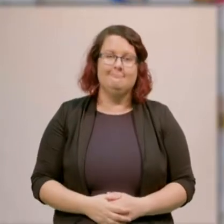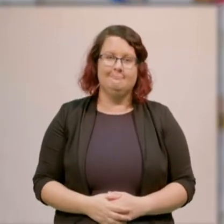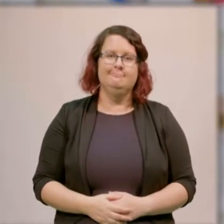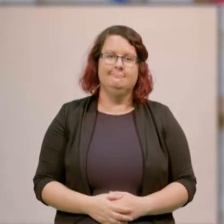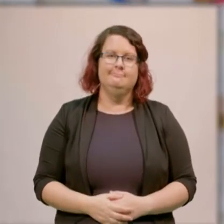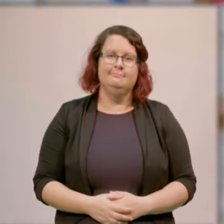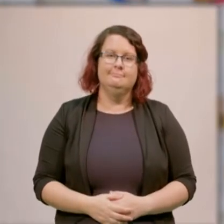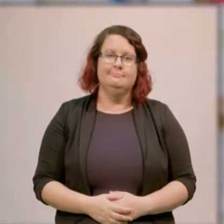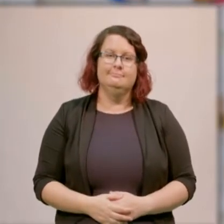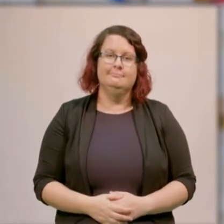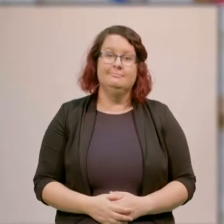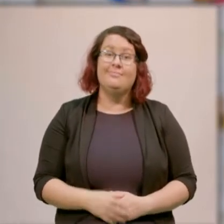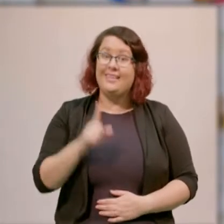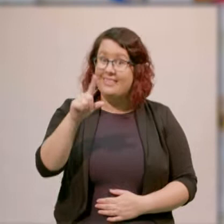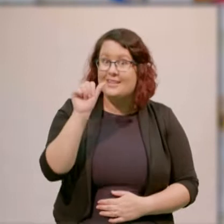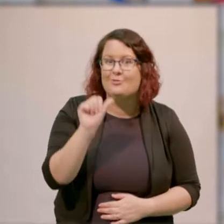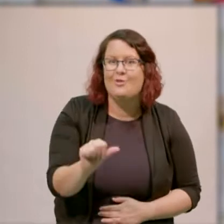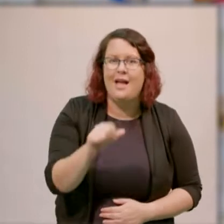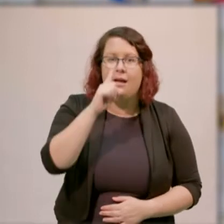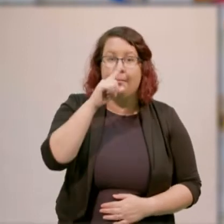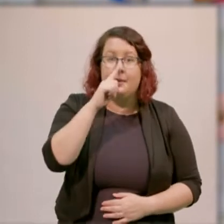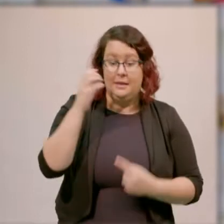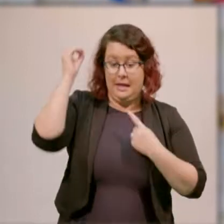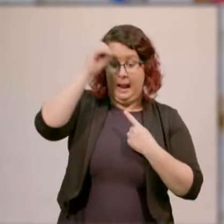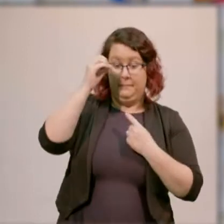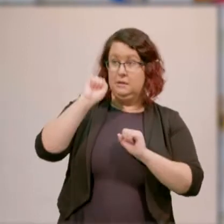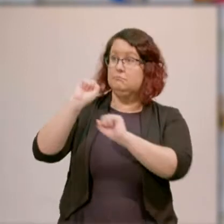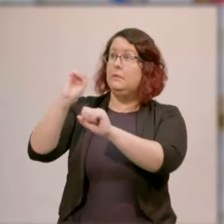And, that's right. People will have their own opinions,